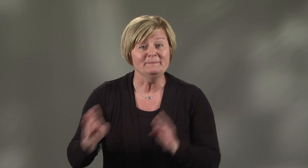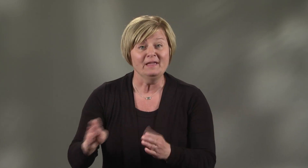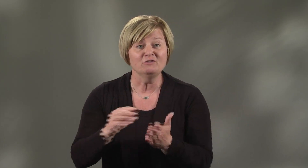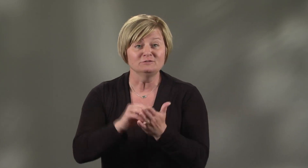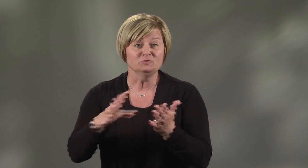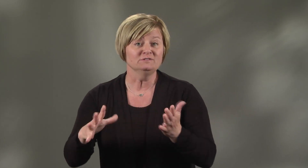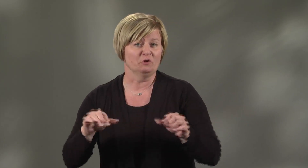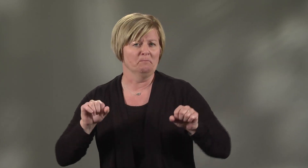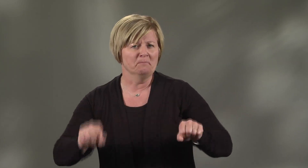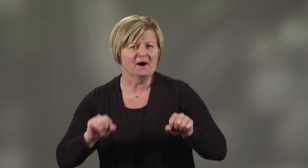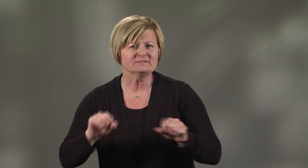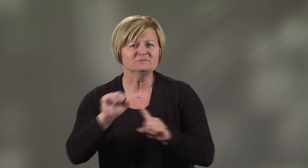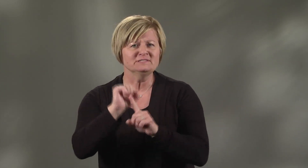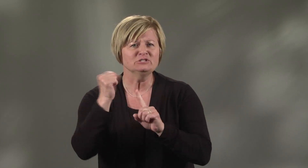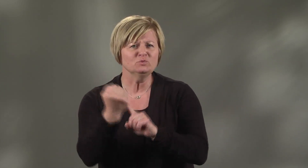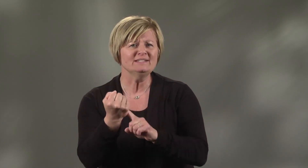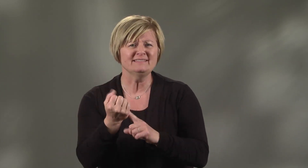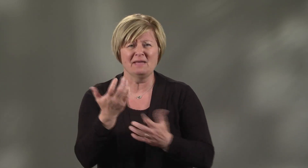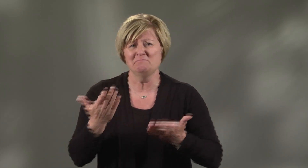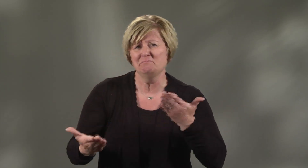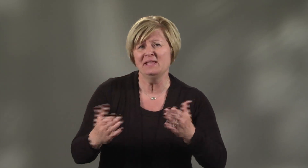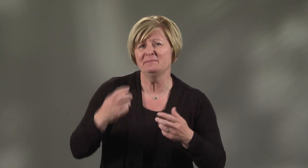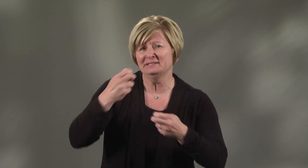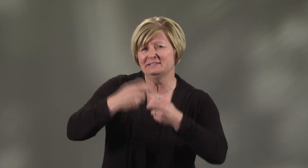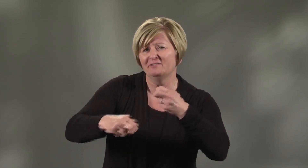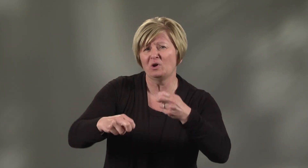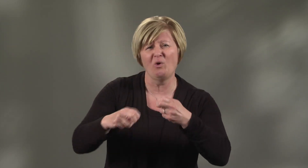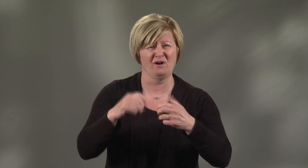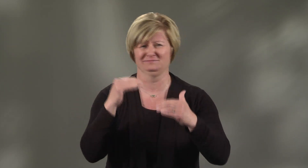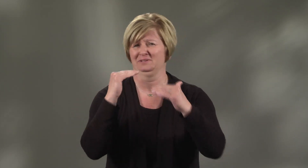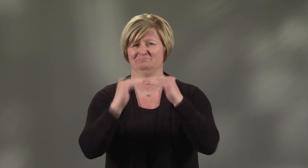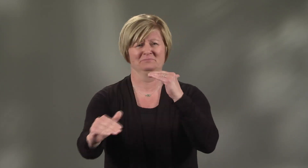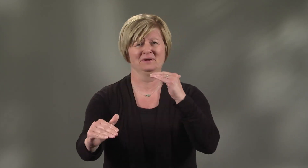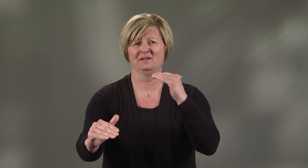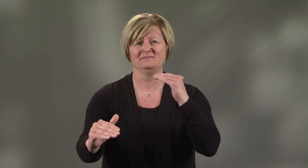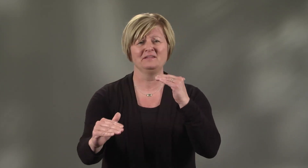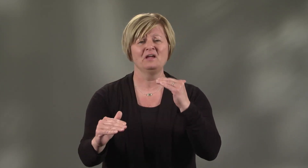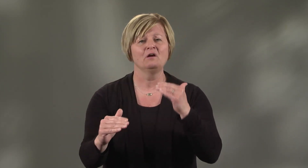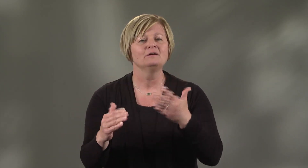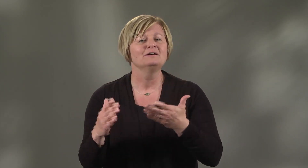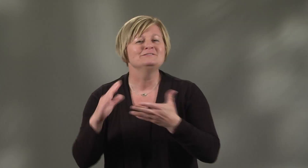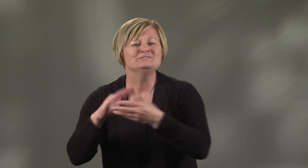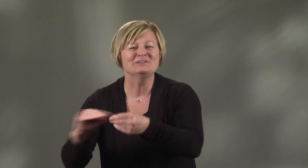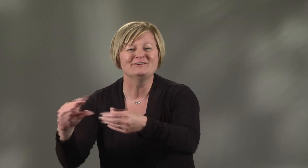To prepare students for possible situations that may be difficult or seem unfair,